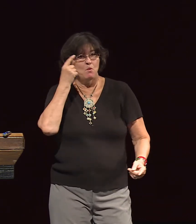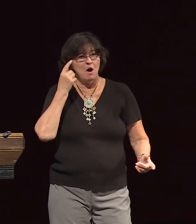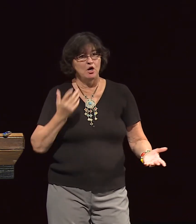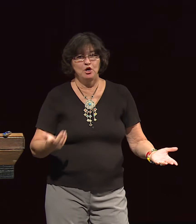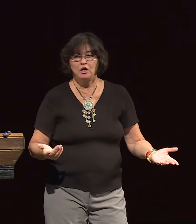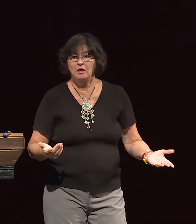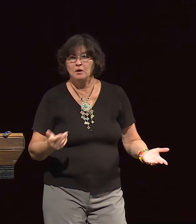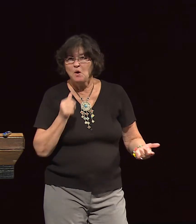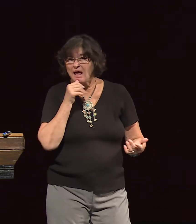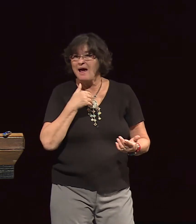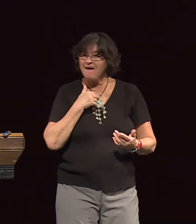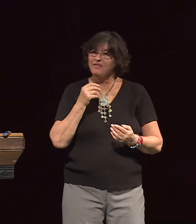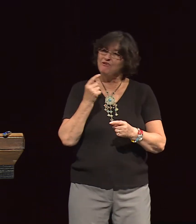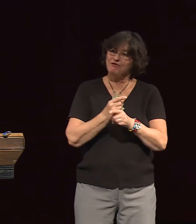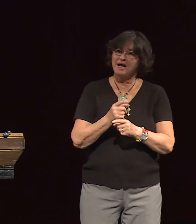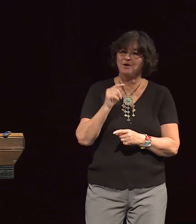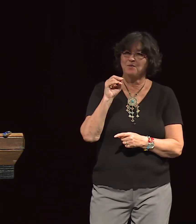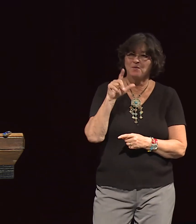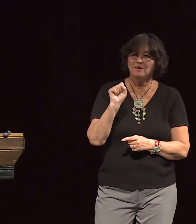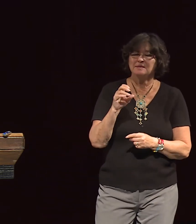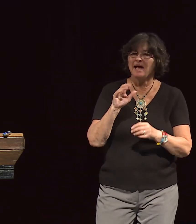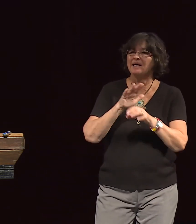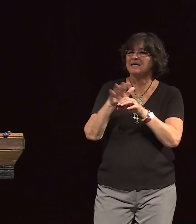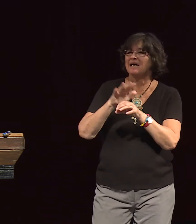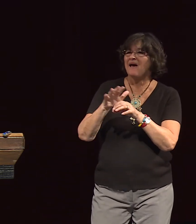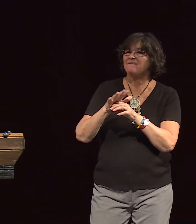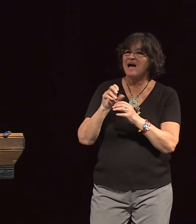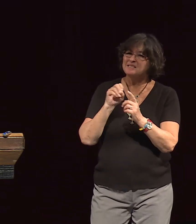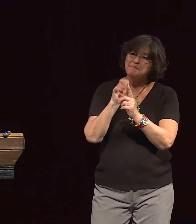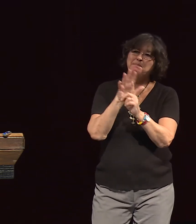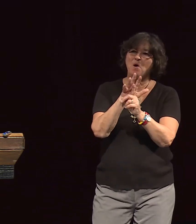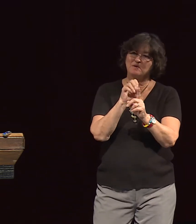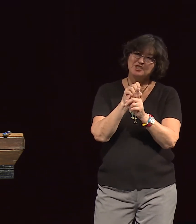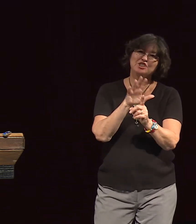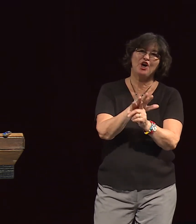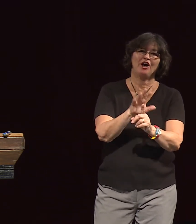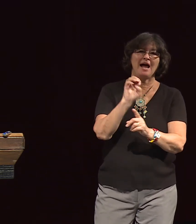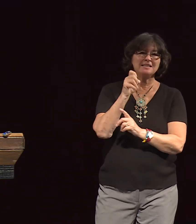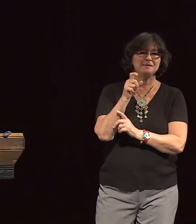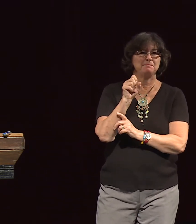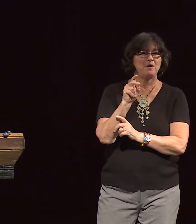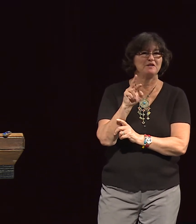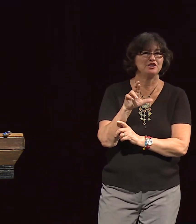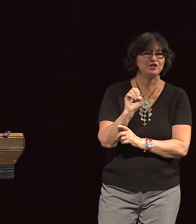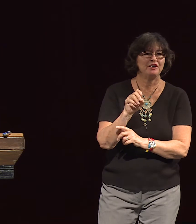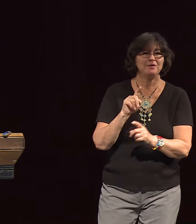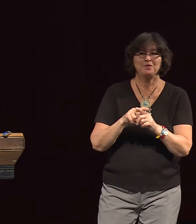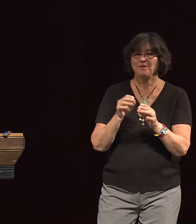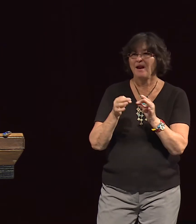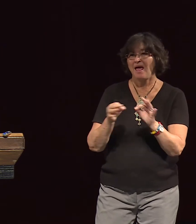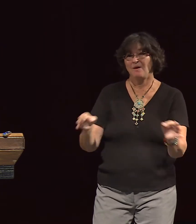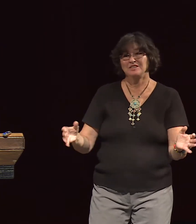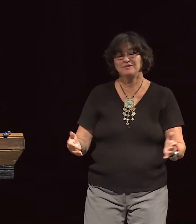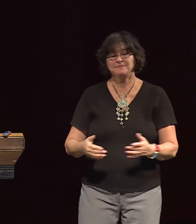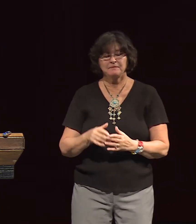and language deprivation occurs. And so we need to be sure that parents have the tools